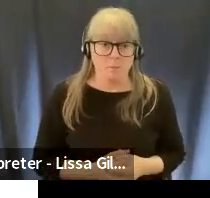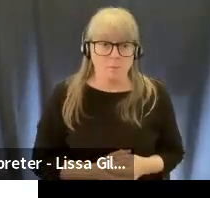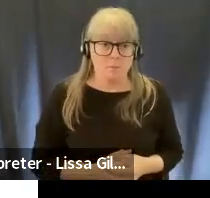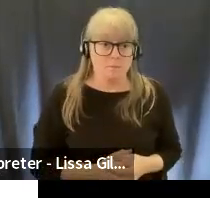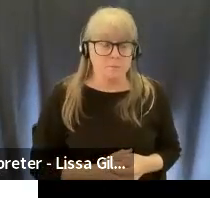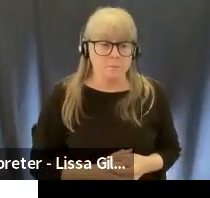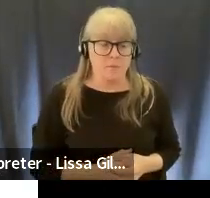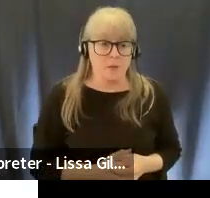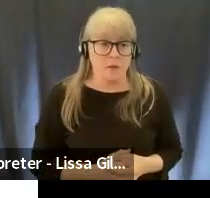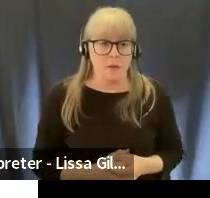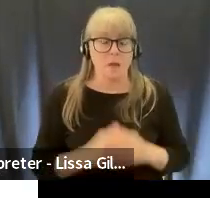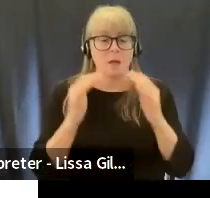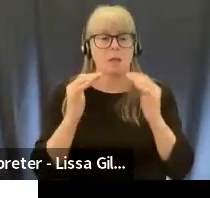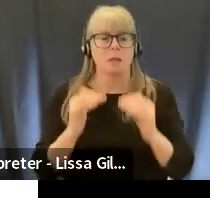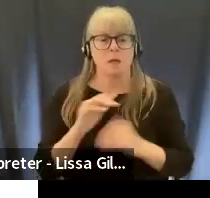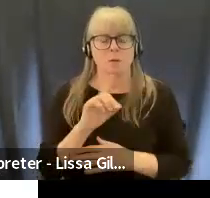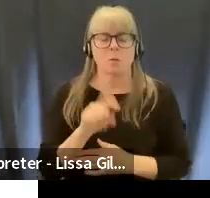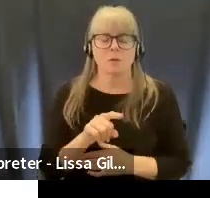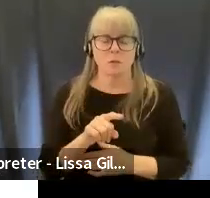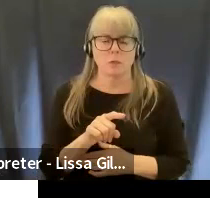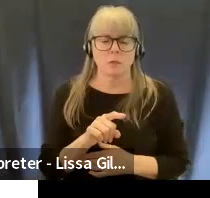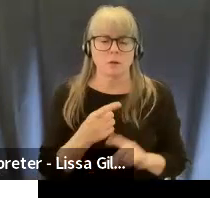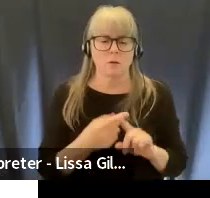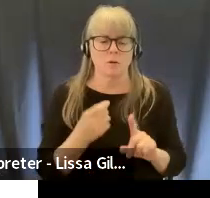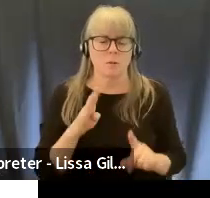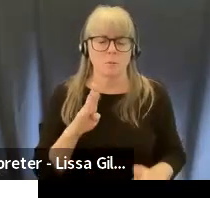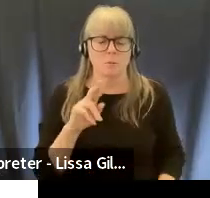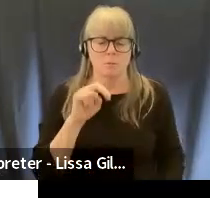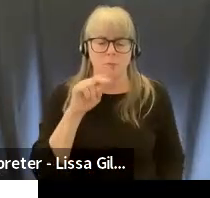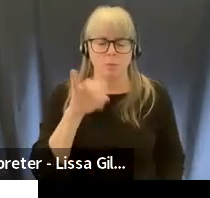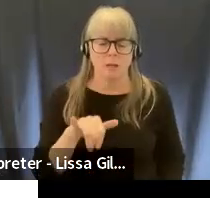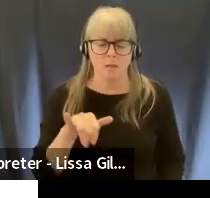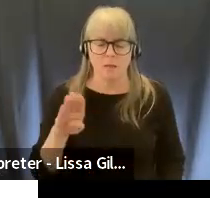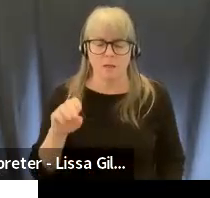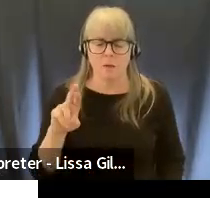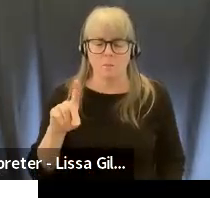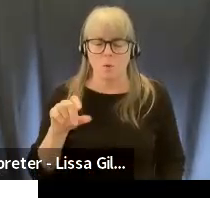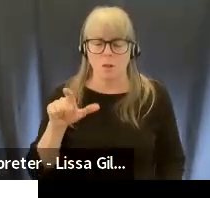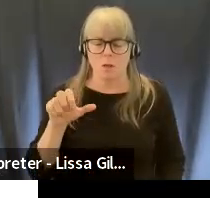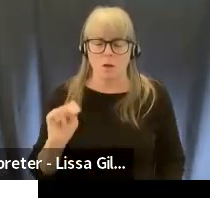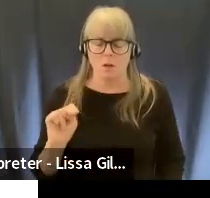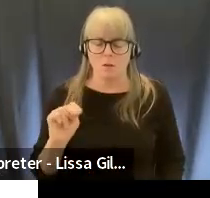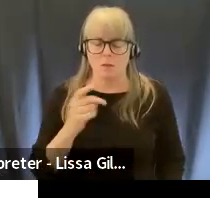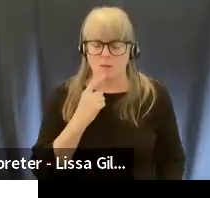Next question is from Brandy Bordalon, and says, Encourage.